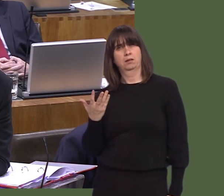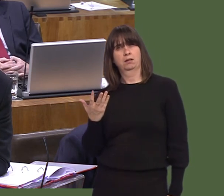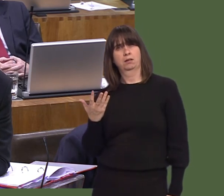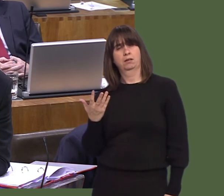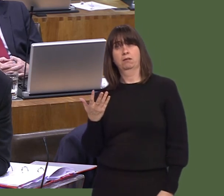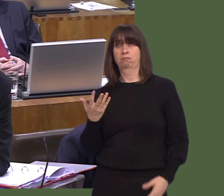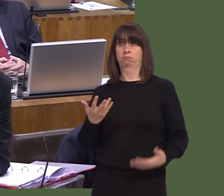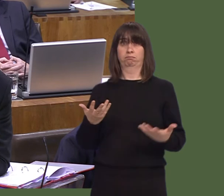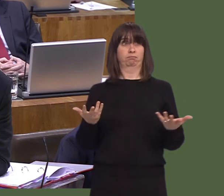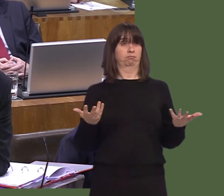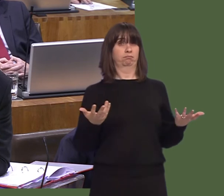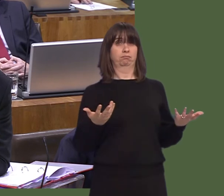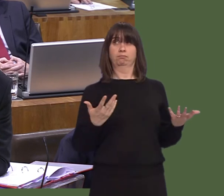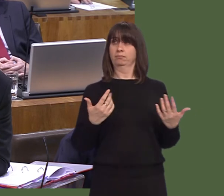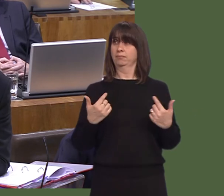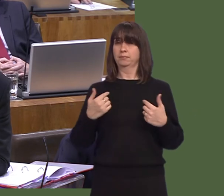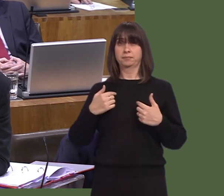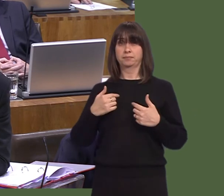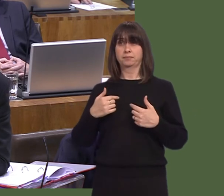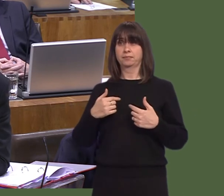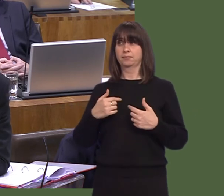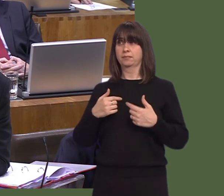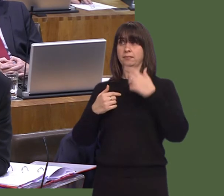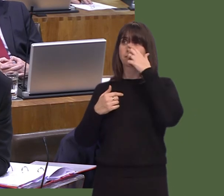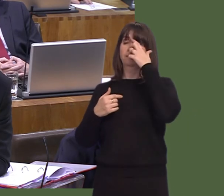planning at the health board is simplistic, with budgets generally rolled forward into